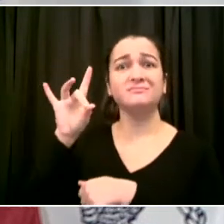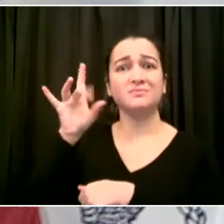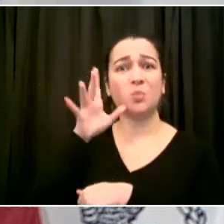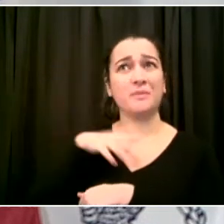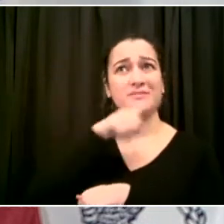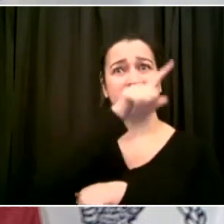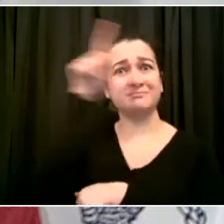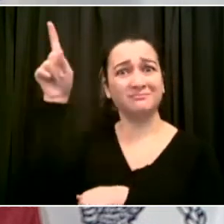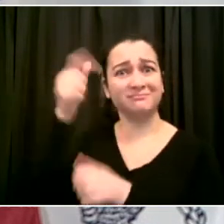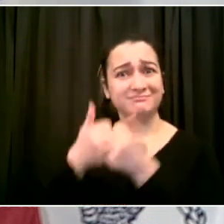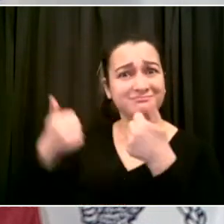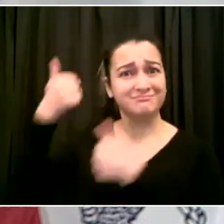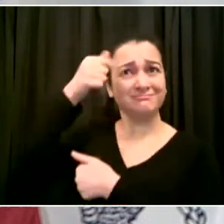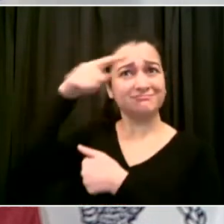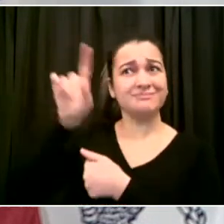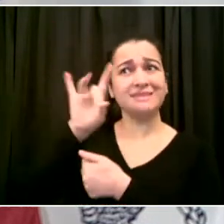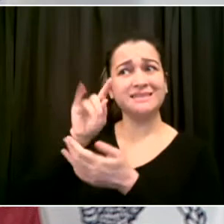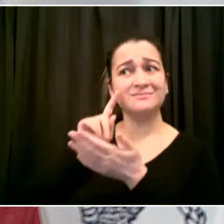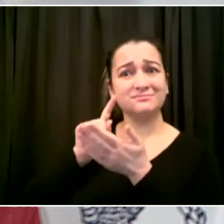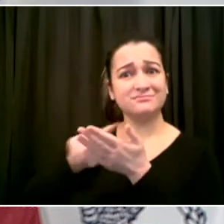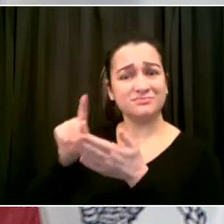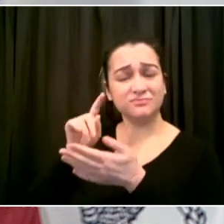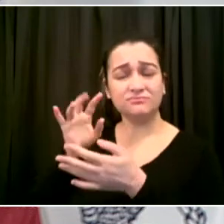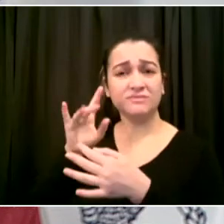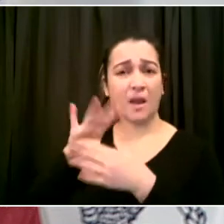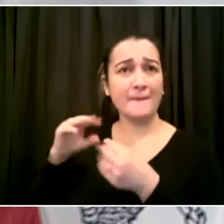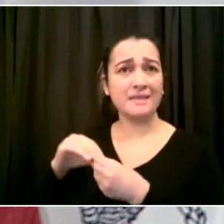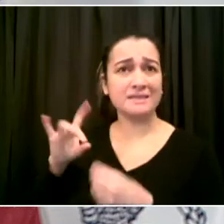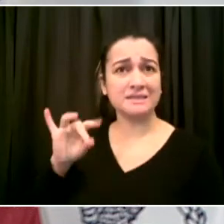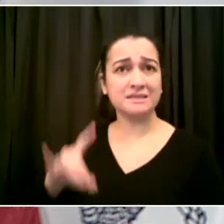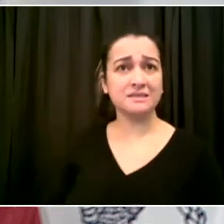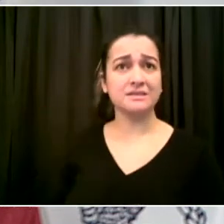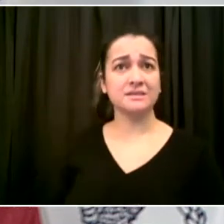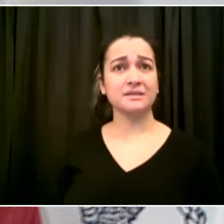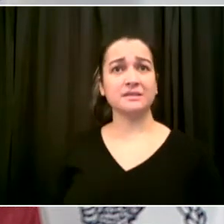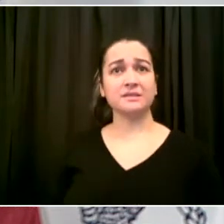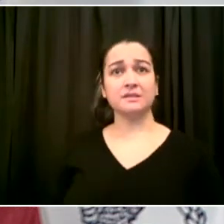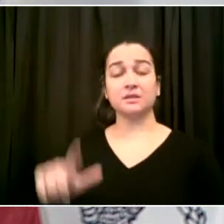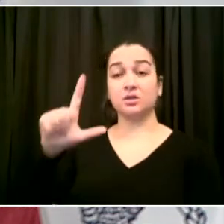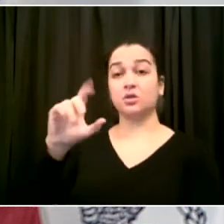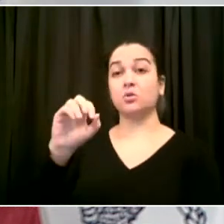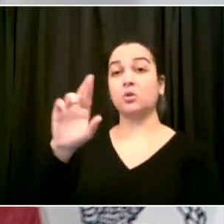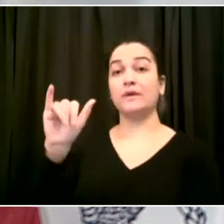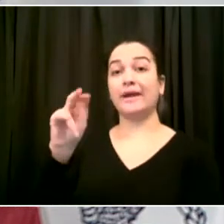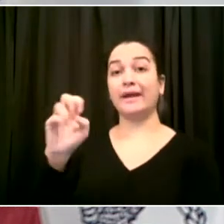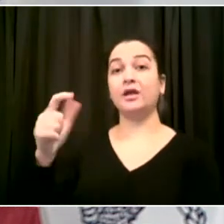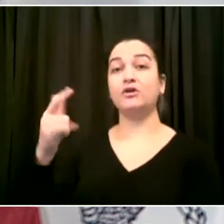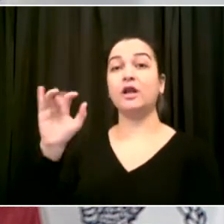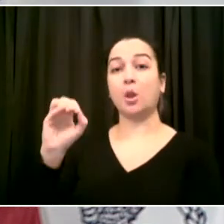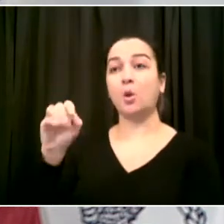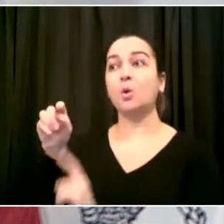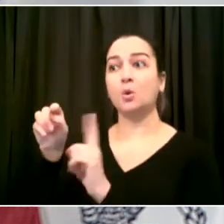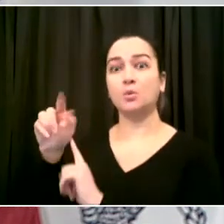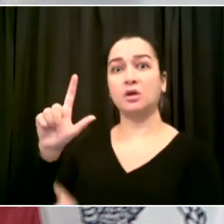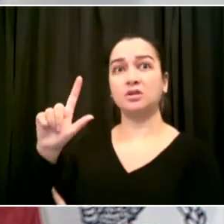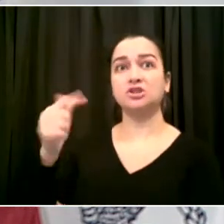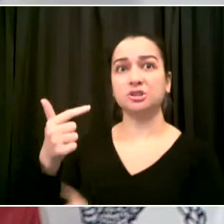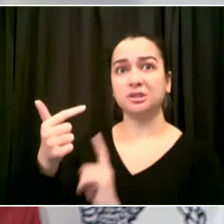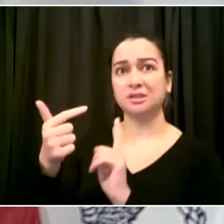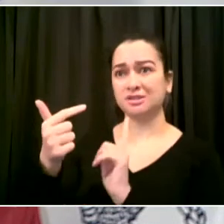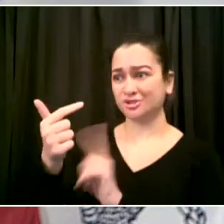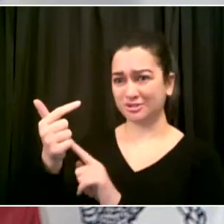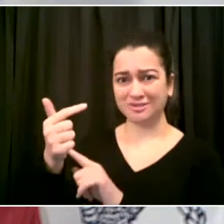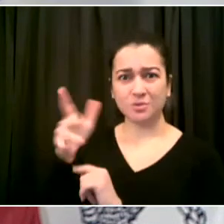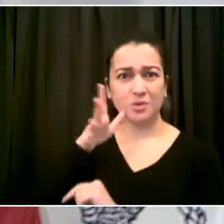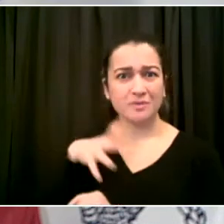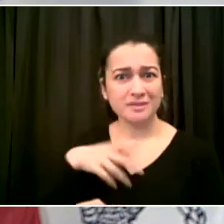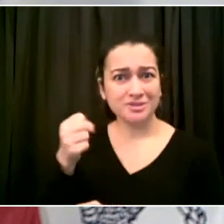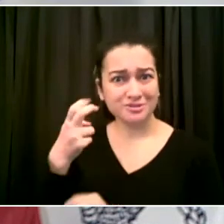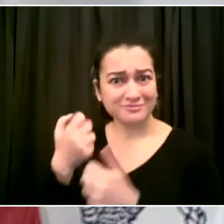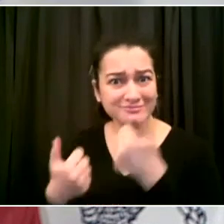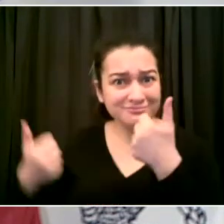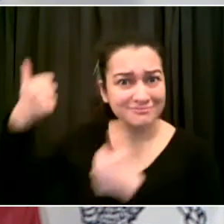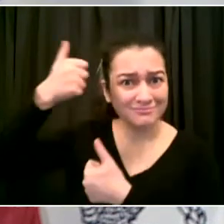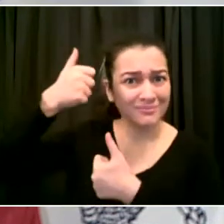THE RAIN GRILLO